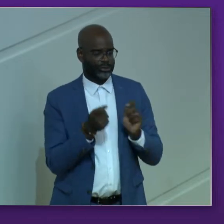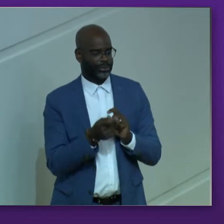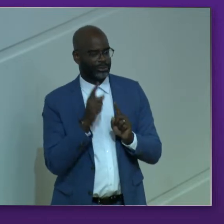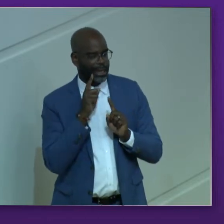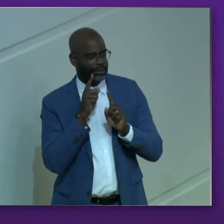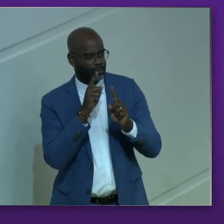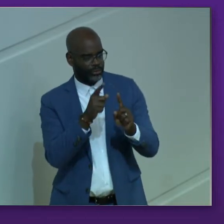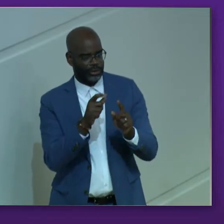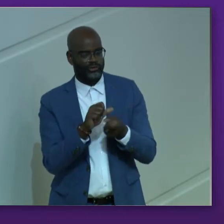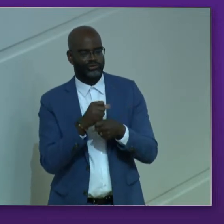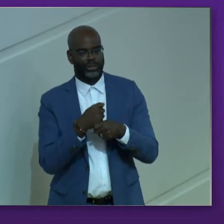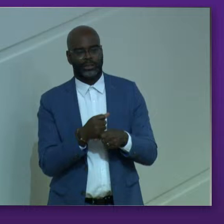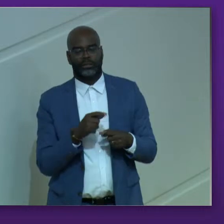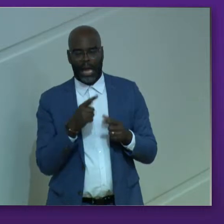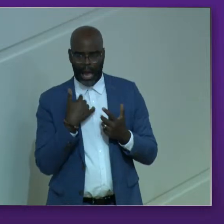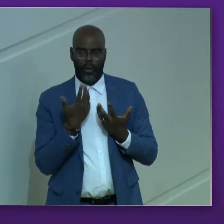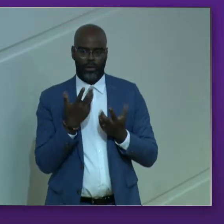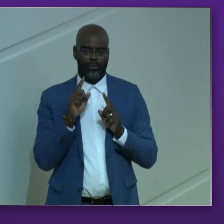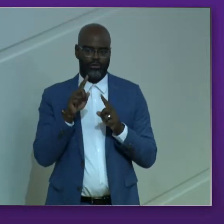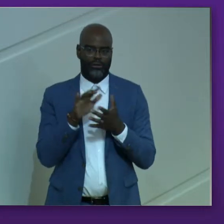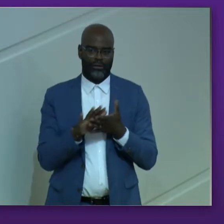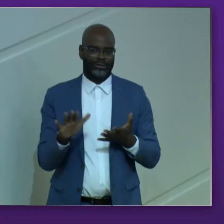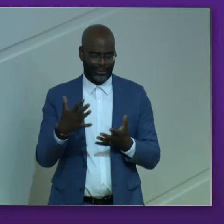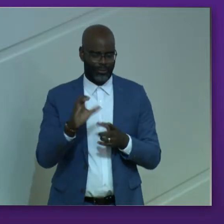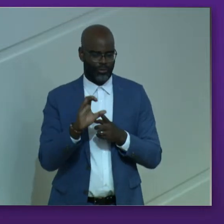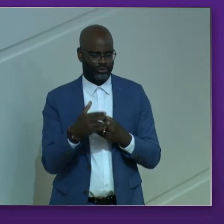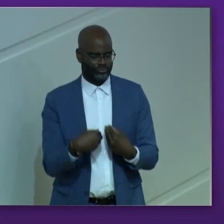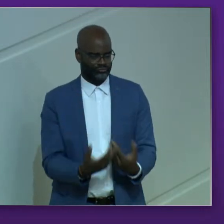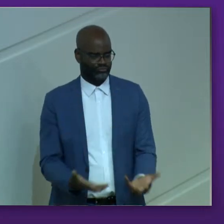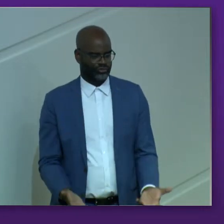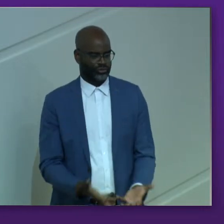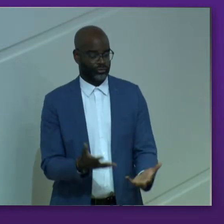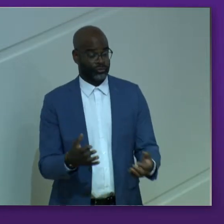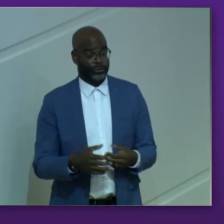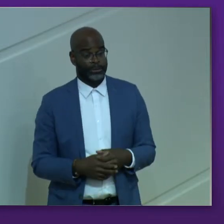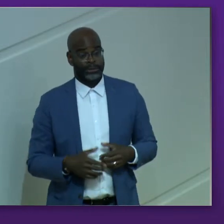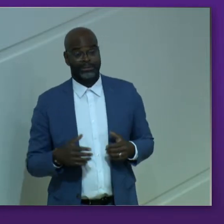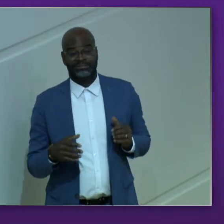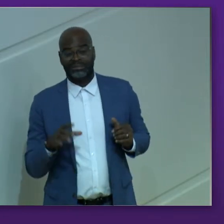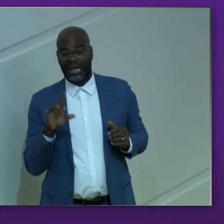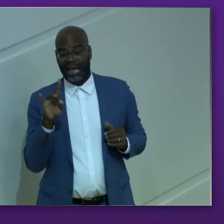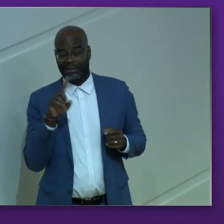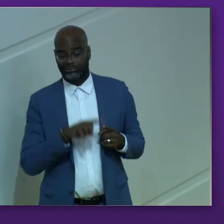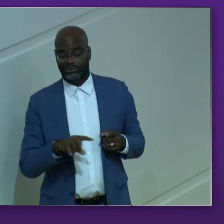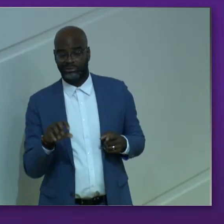ORGANIZATIONS LIKE MONTGOMERY COUNTY FIRE AND RESCUE SERVICES AND THE US PATENT AND TRADEMARK